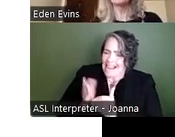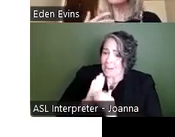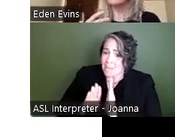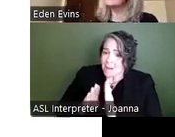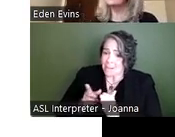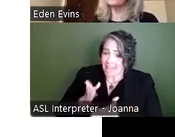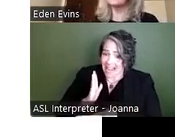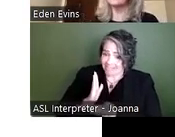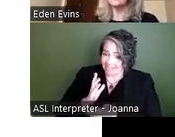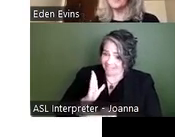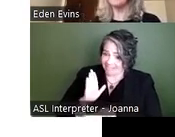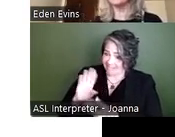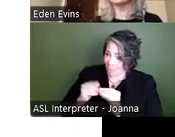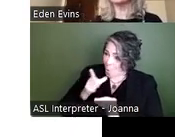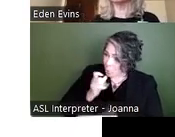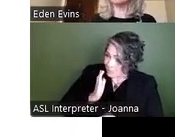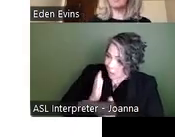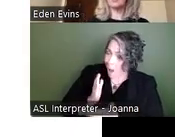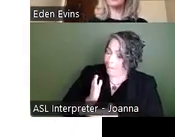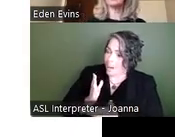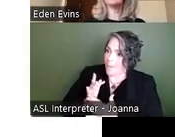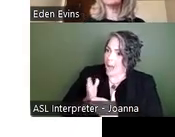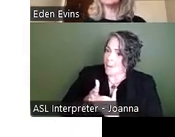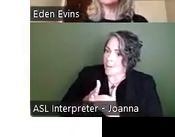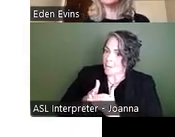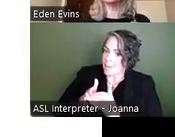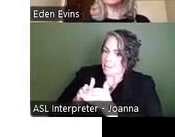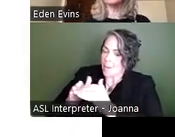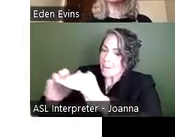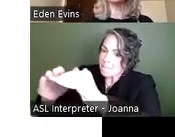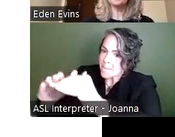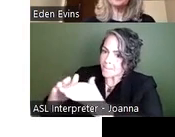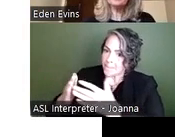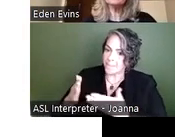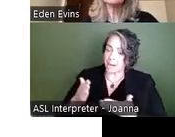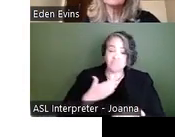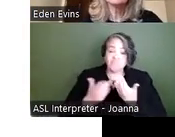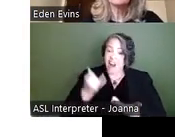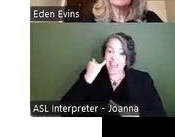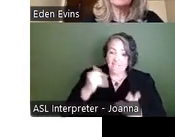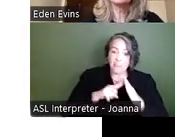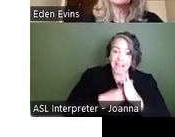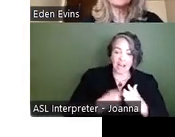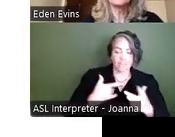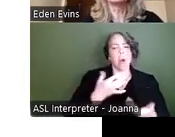whether you are ready to quit or not right away at the beginning of the study. So again,